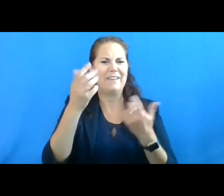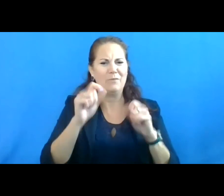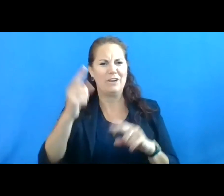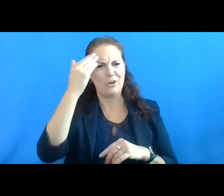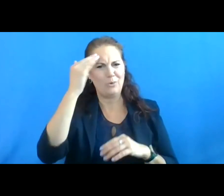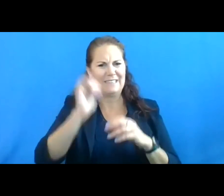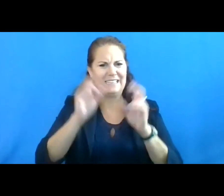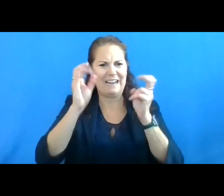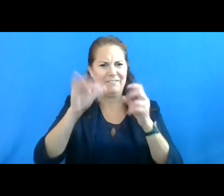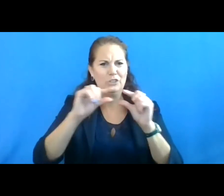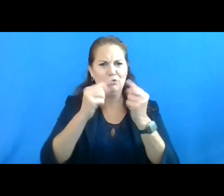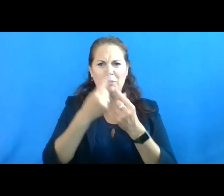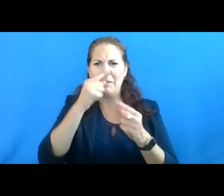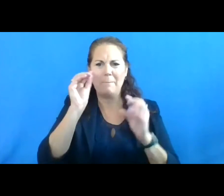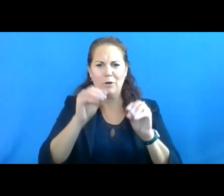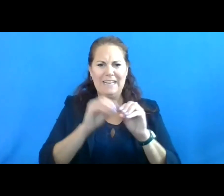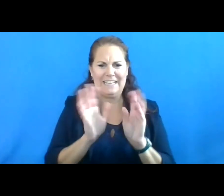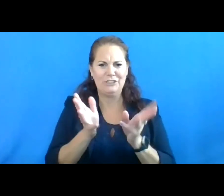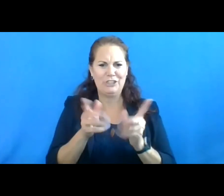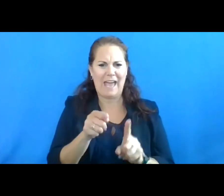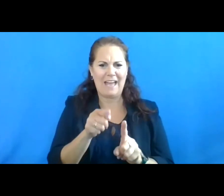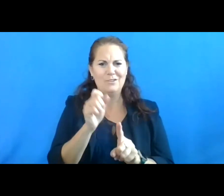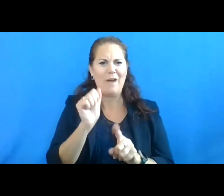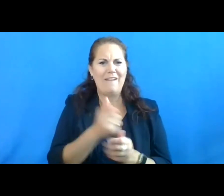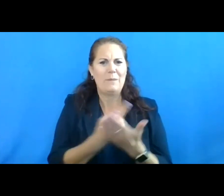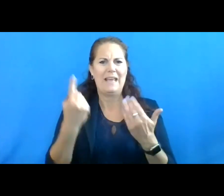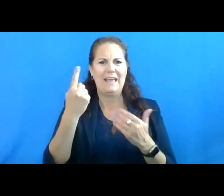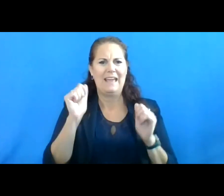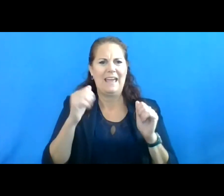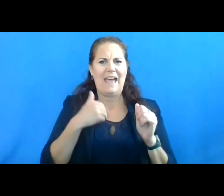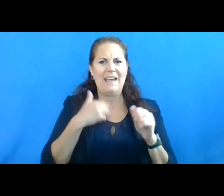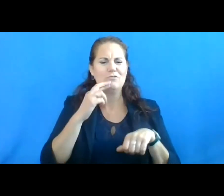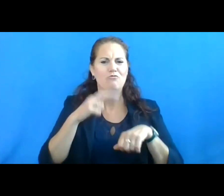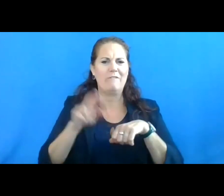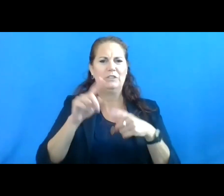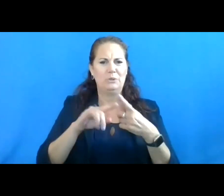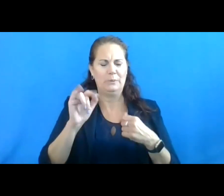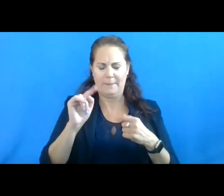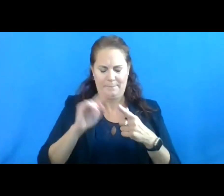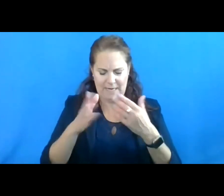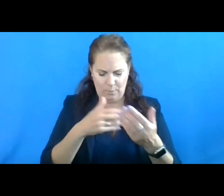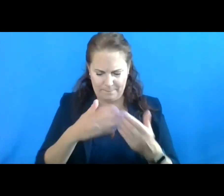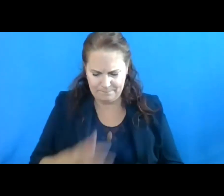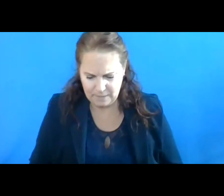would be great if you could put it in chat so everybody has reference to it.